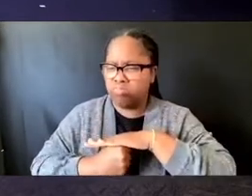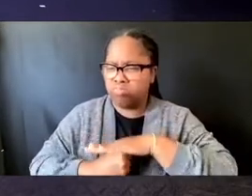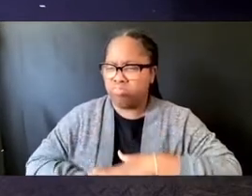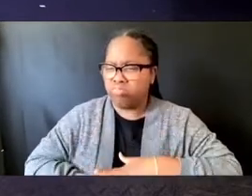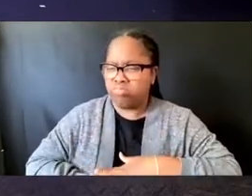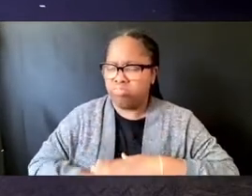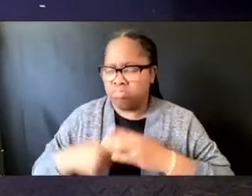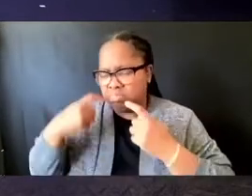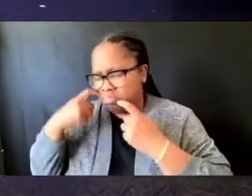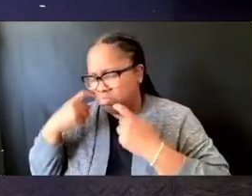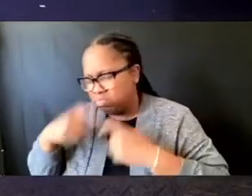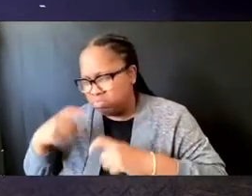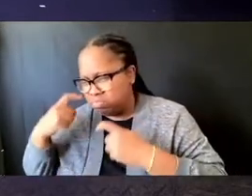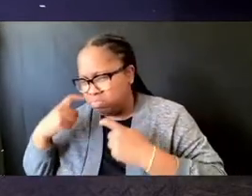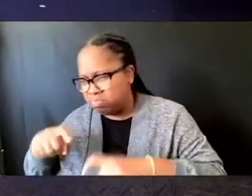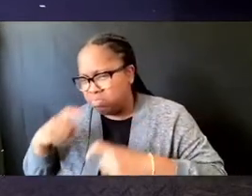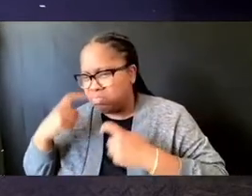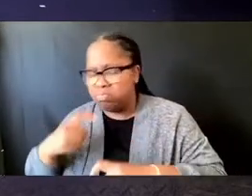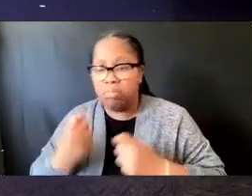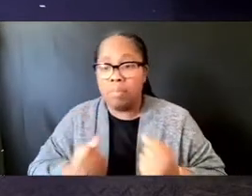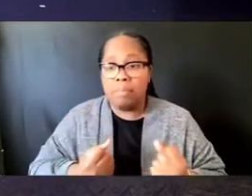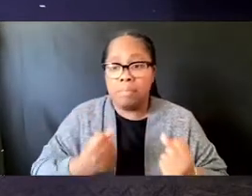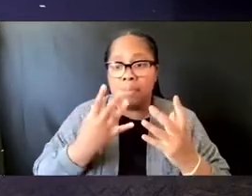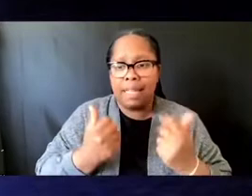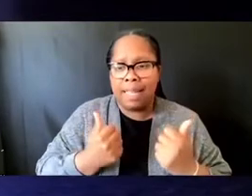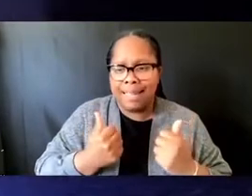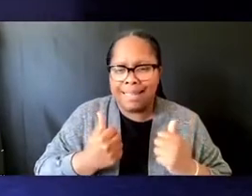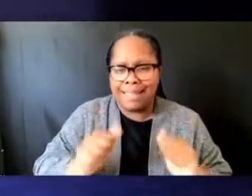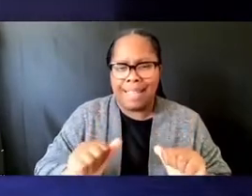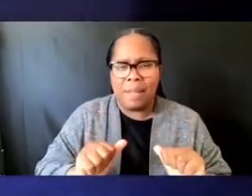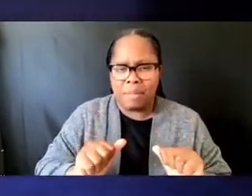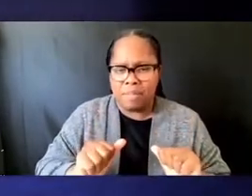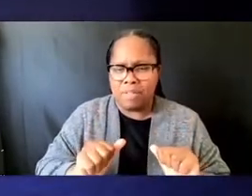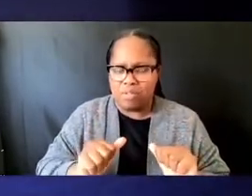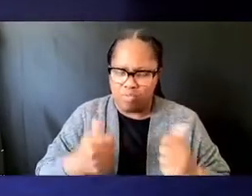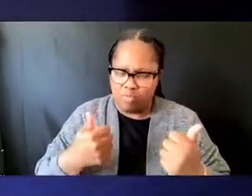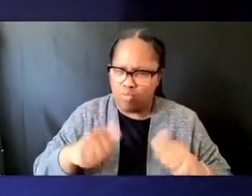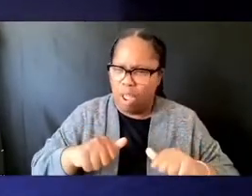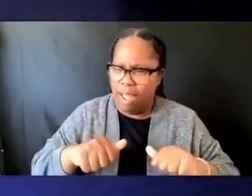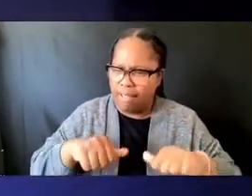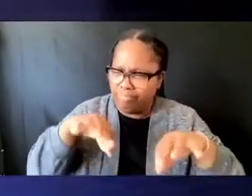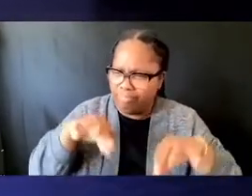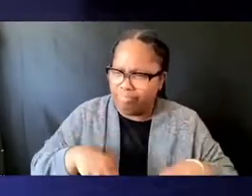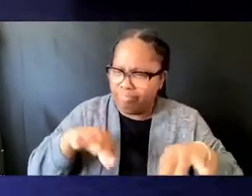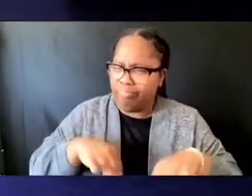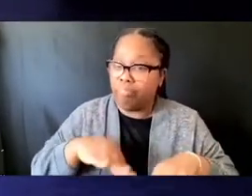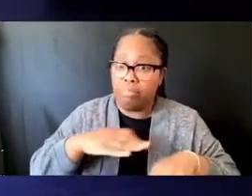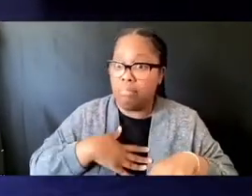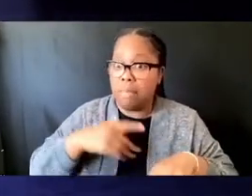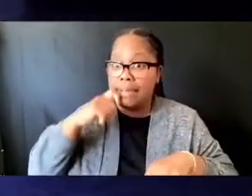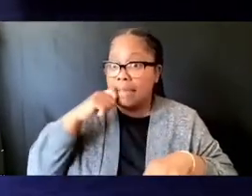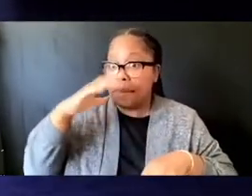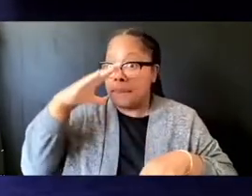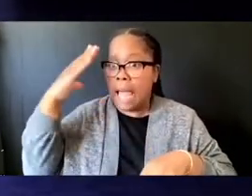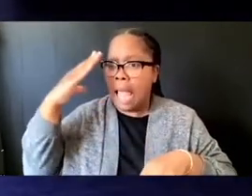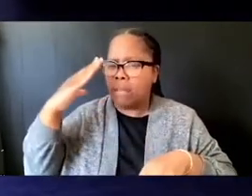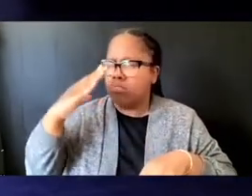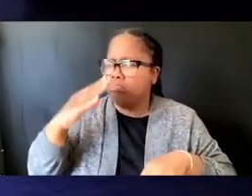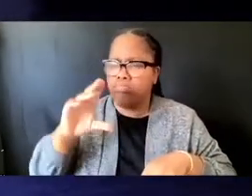The many attempts at bleaching (gasping) my dark black skin, (gasping)